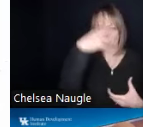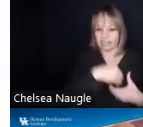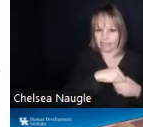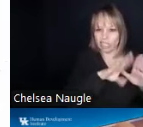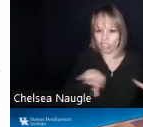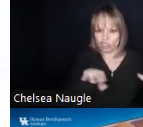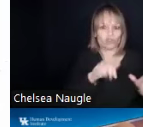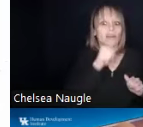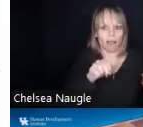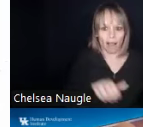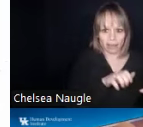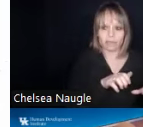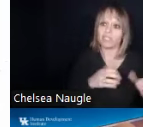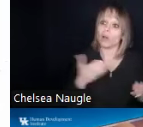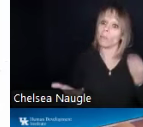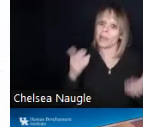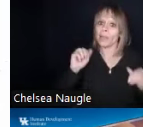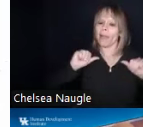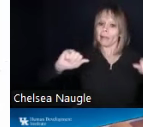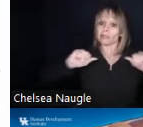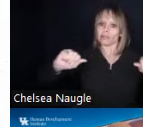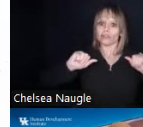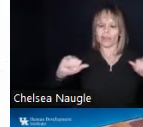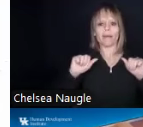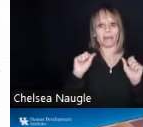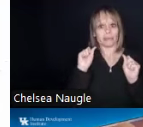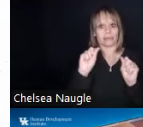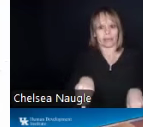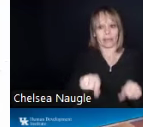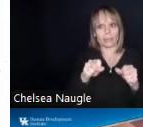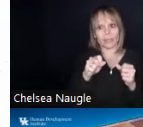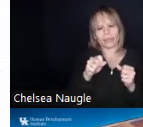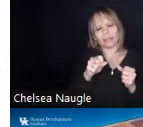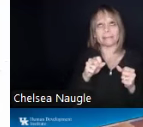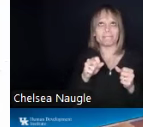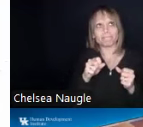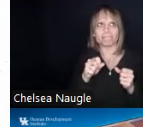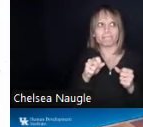is one of the things that really can be part of extending uh life expectancy and